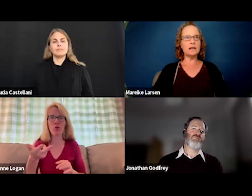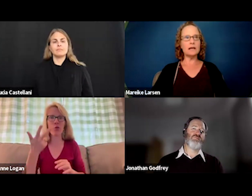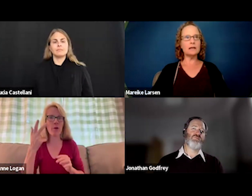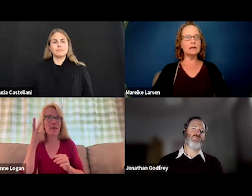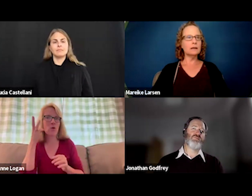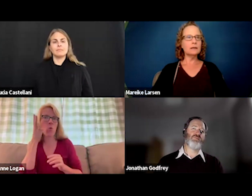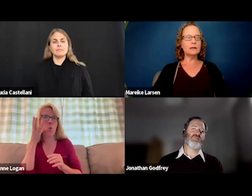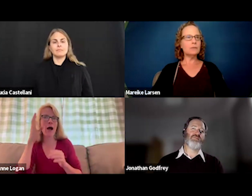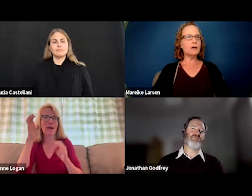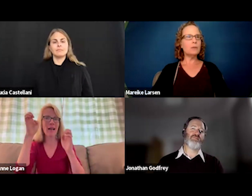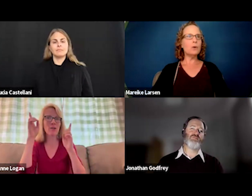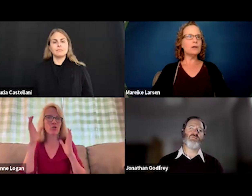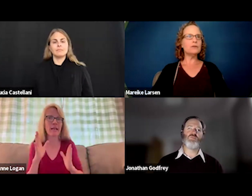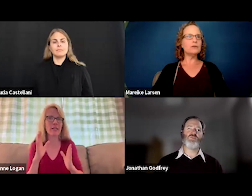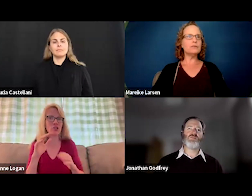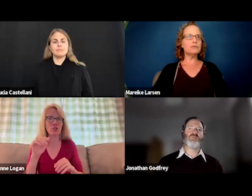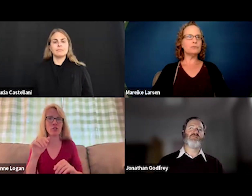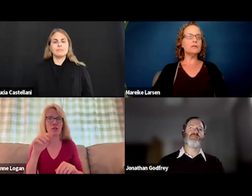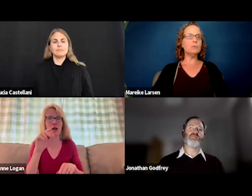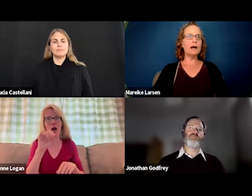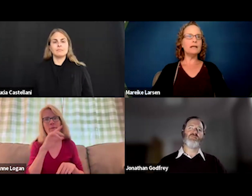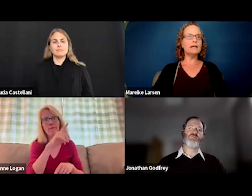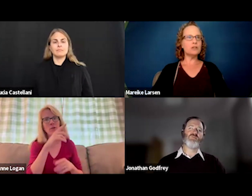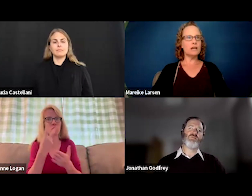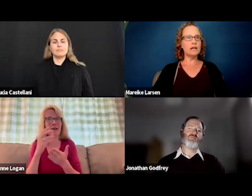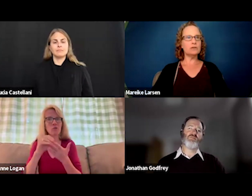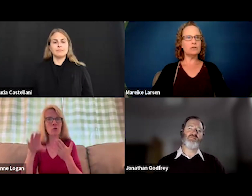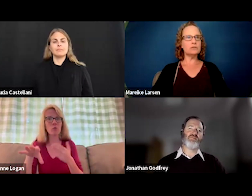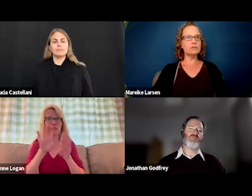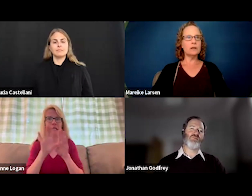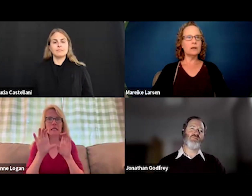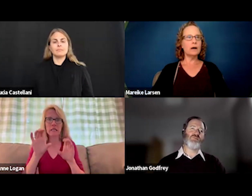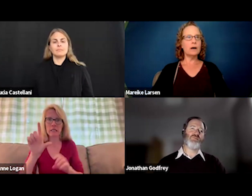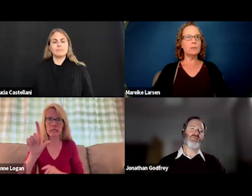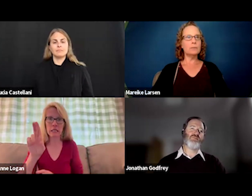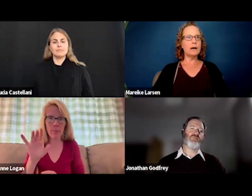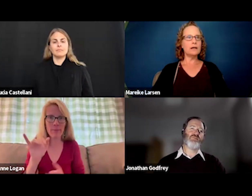They can become one of three wine educators out